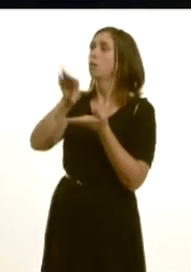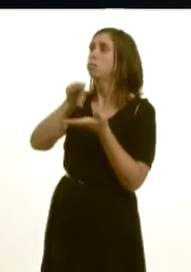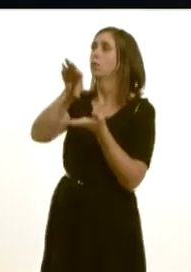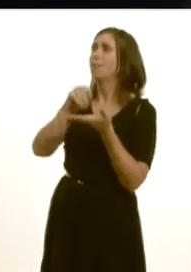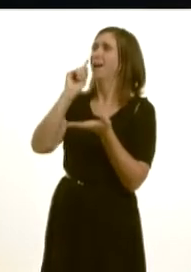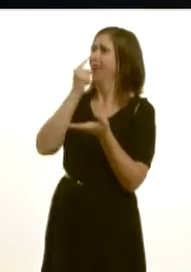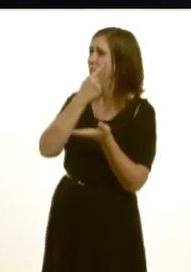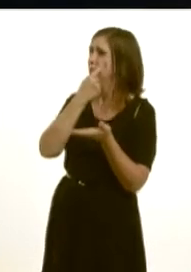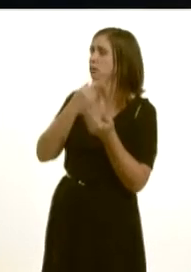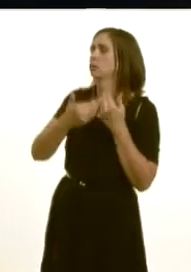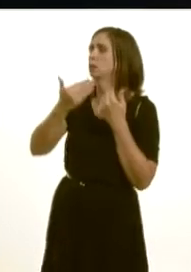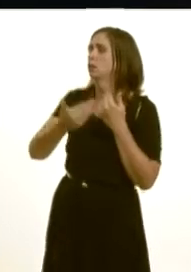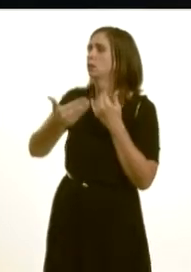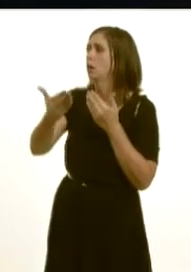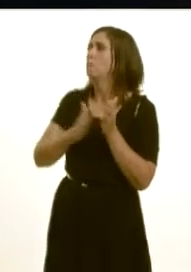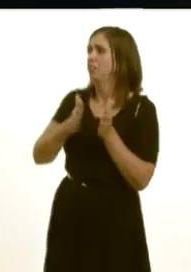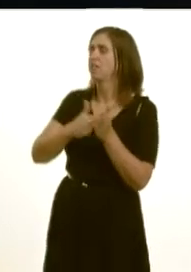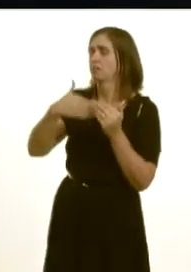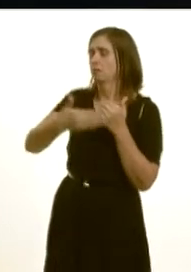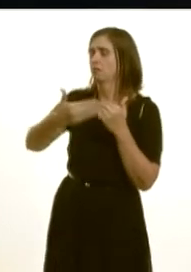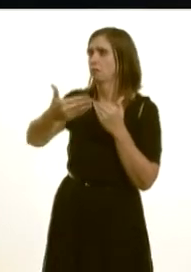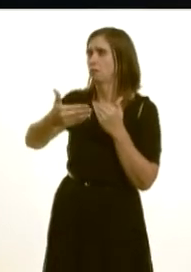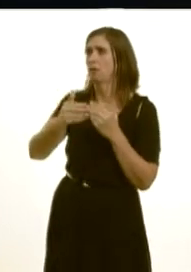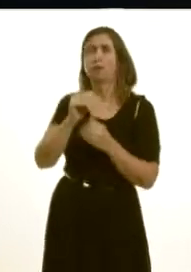we have heard about anecdotally today. First Minister, will you assure us that the Welsh